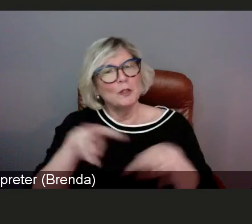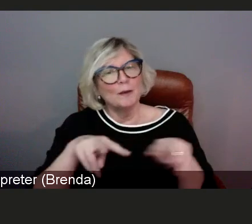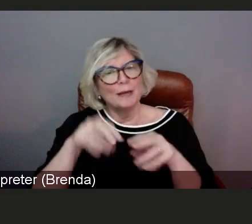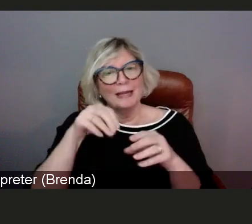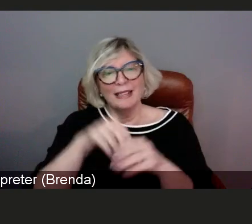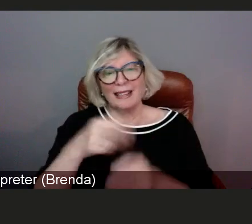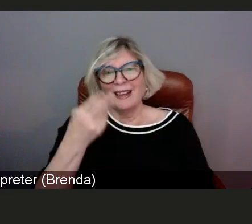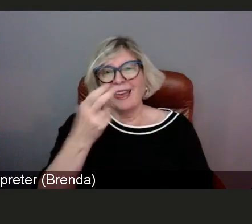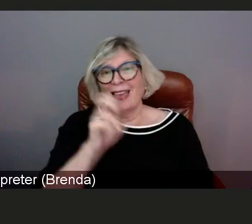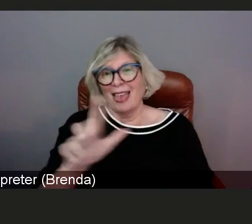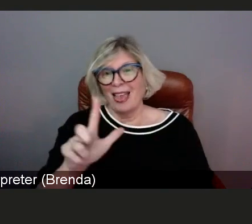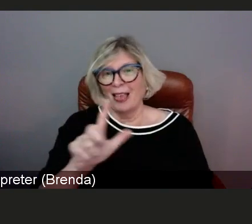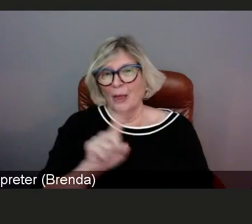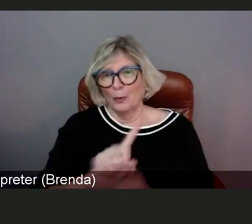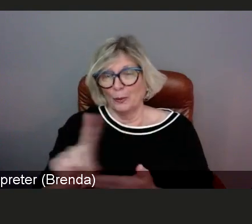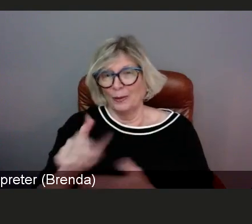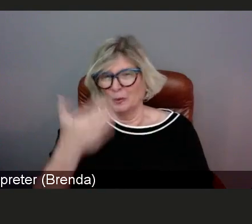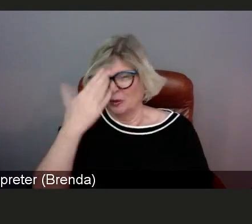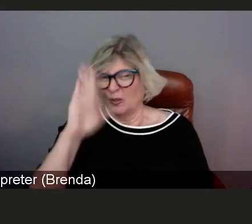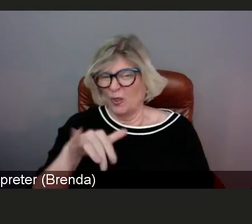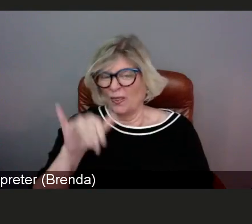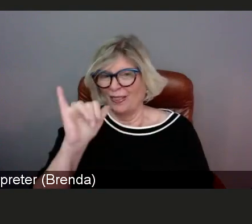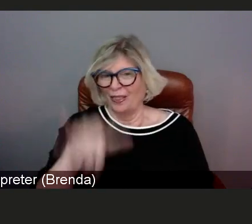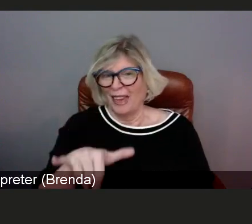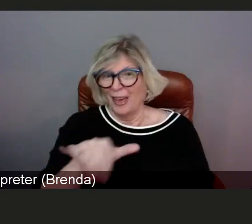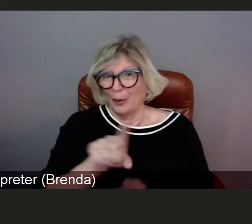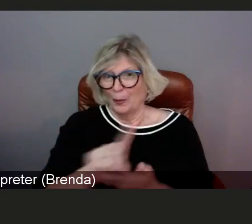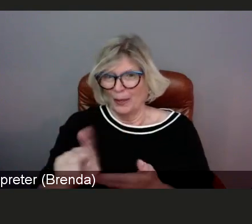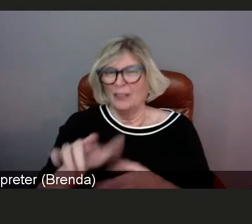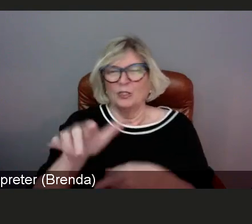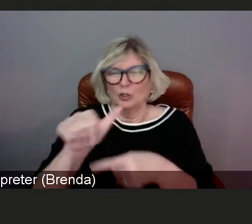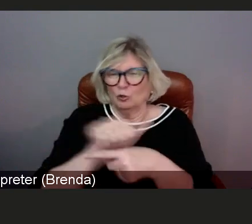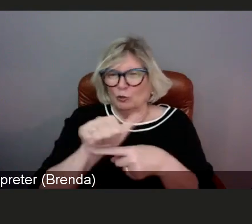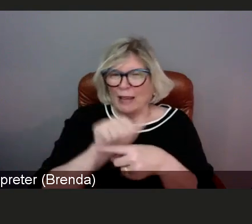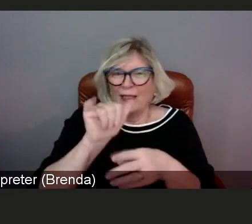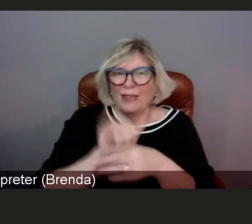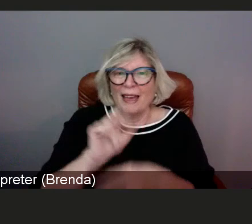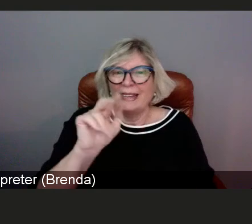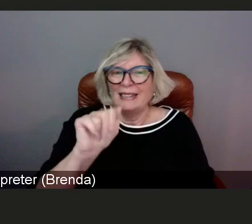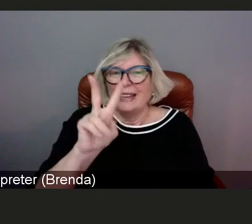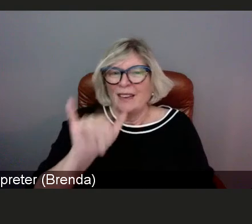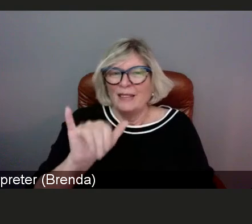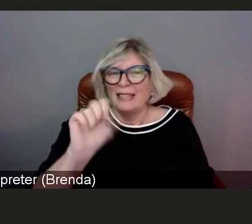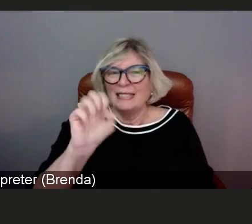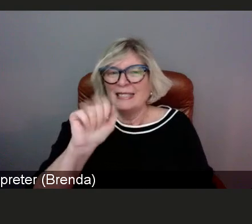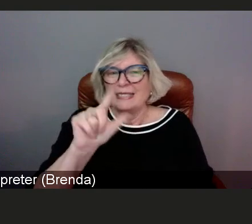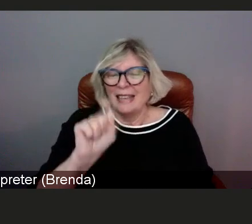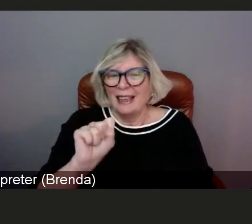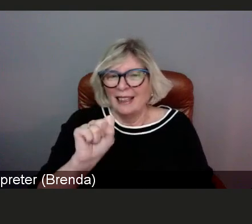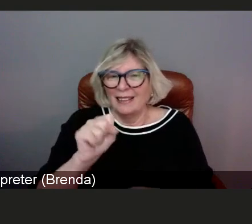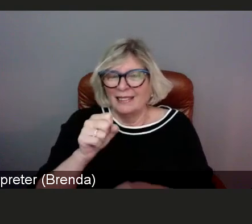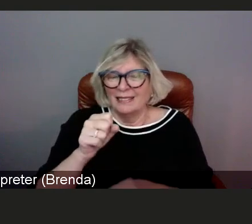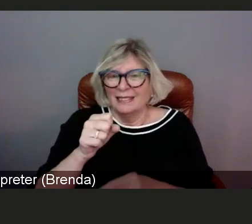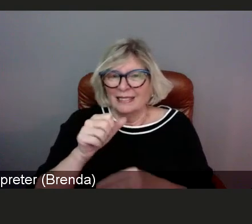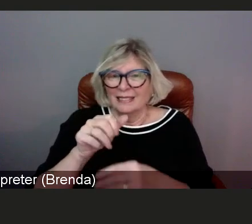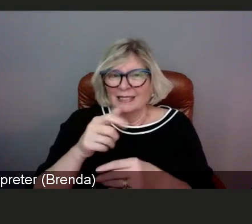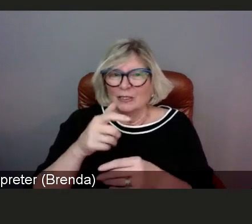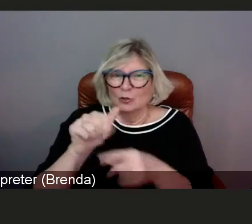As you know, that's the training that the SEALs go through and there was one time where they are going through Hell Week. They don't sleep.